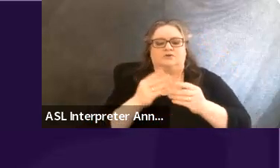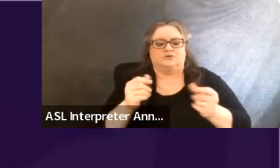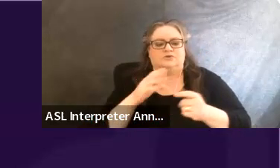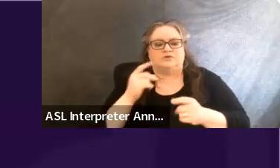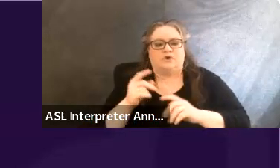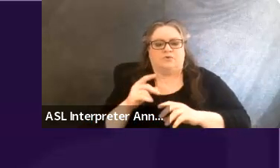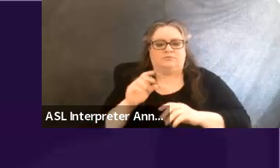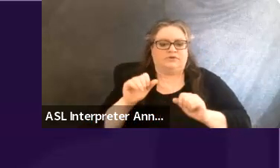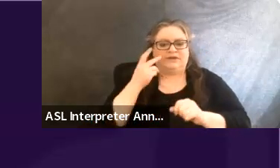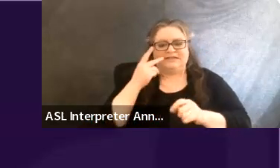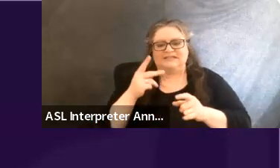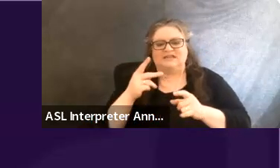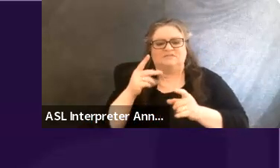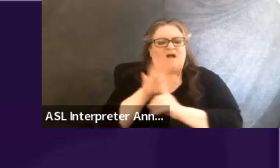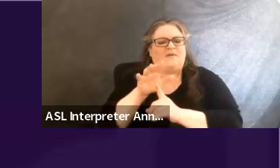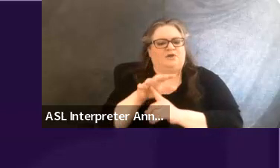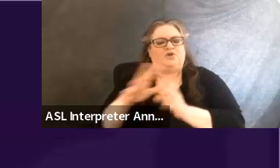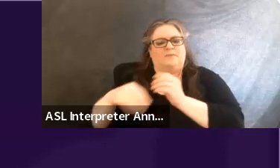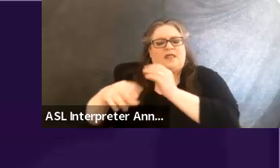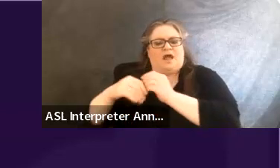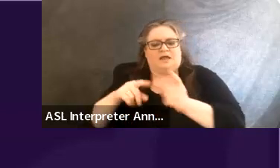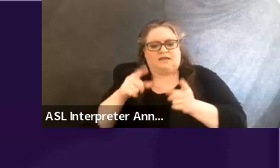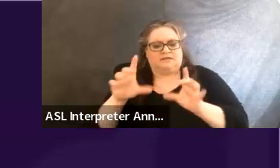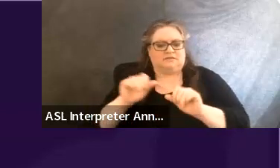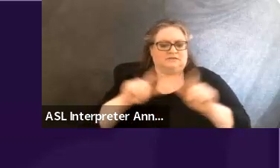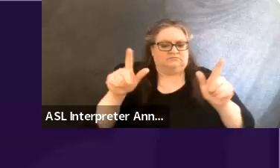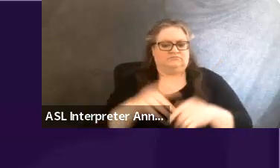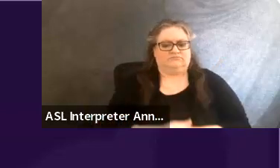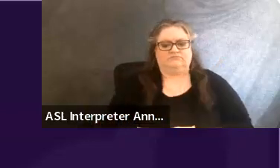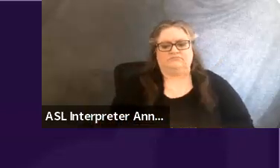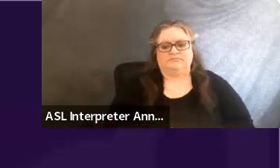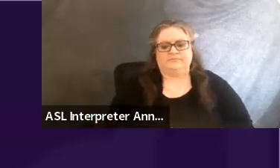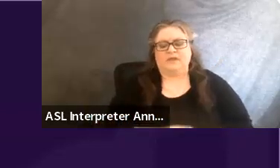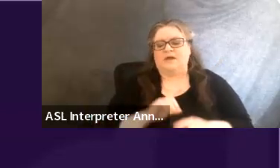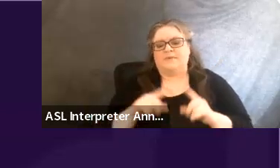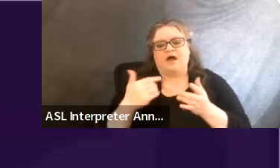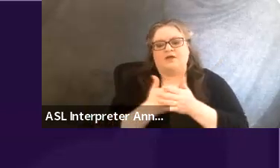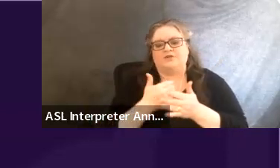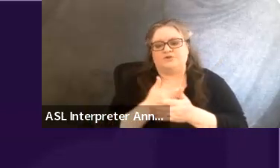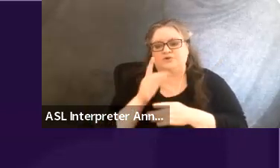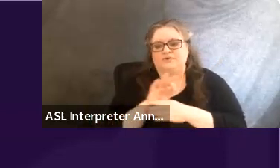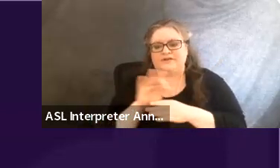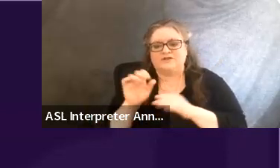of a few popular plugins in the WordPress repo. But these new features can also be